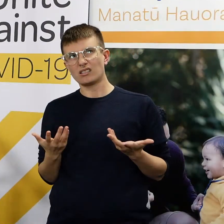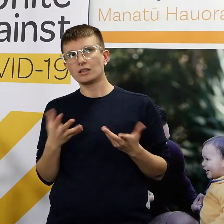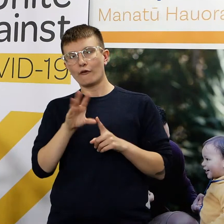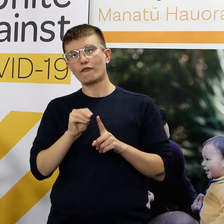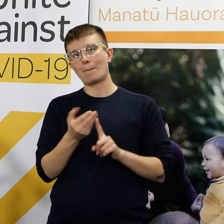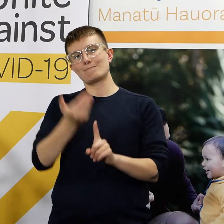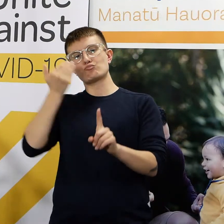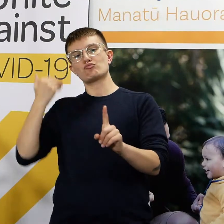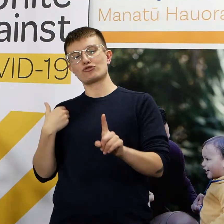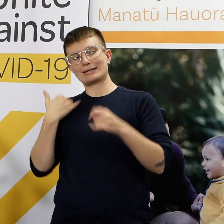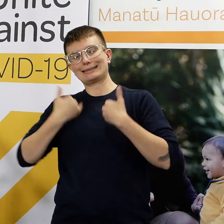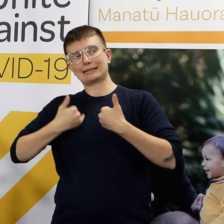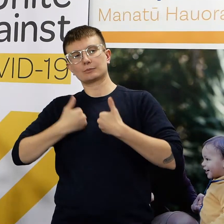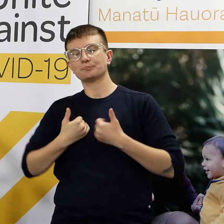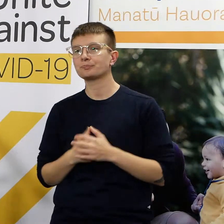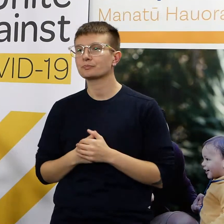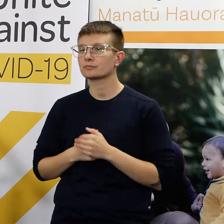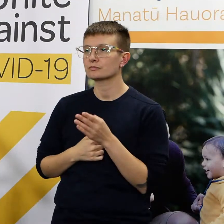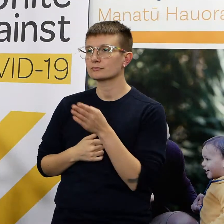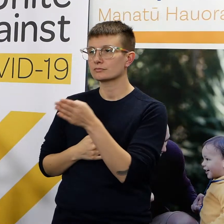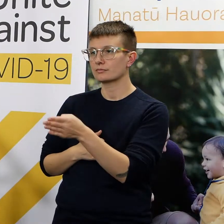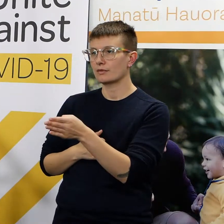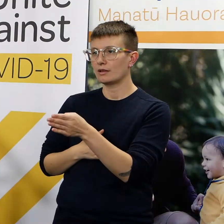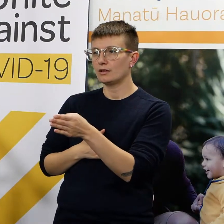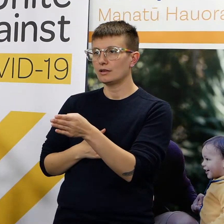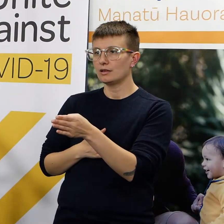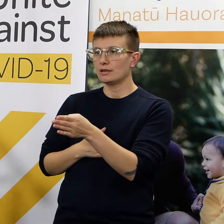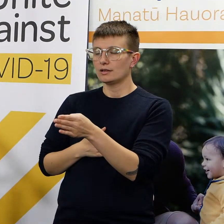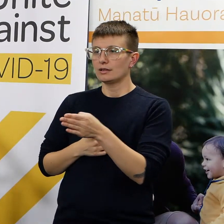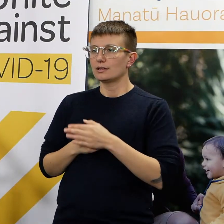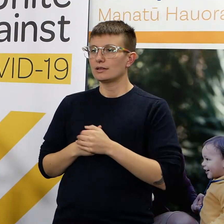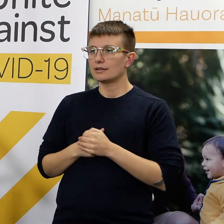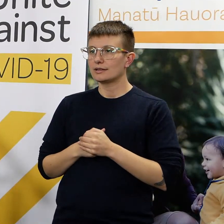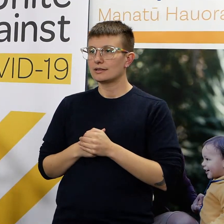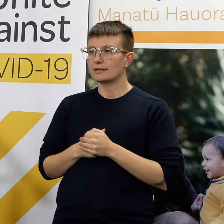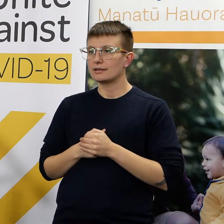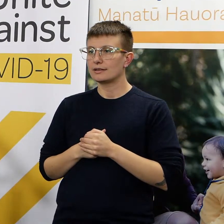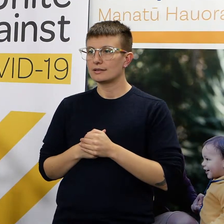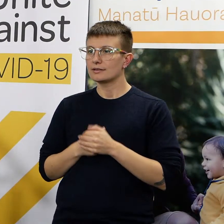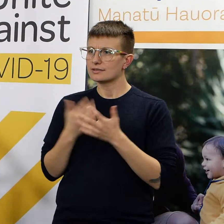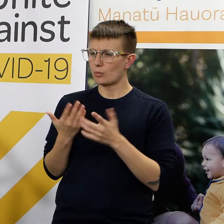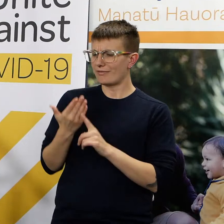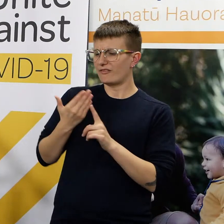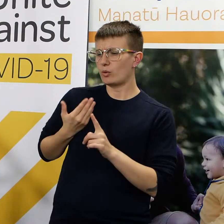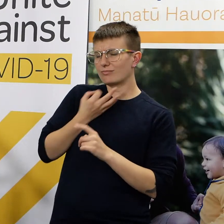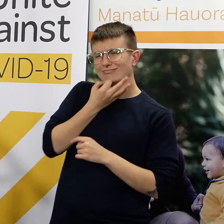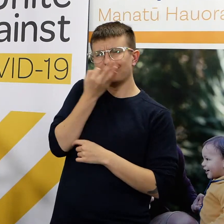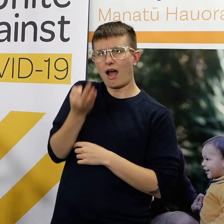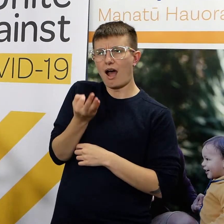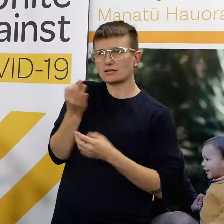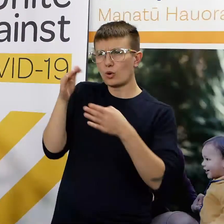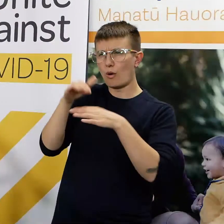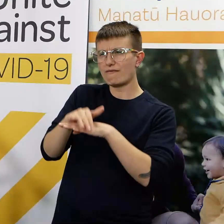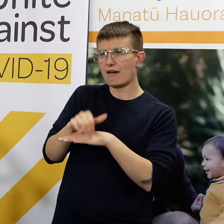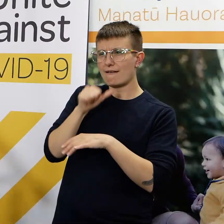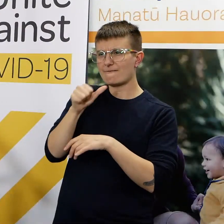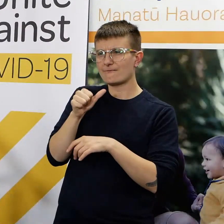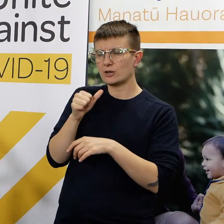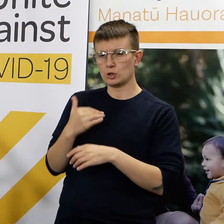Because we were here asking questions about whether you weren't giving people enough leniency. Are you know giving too much or do